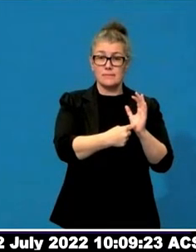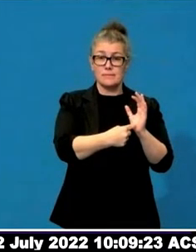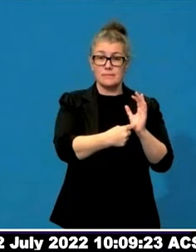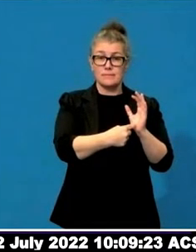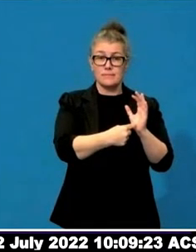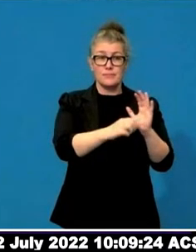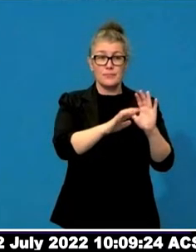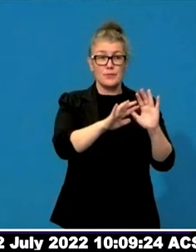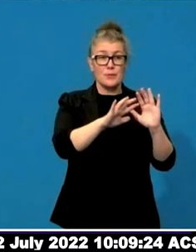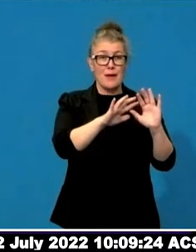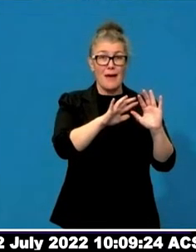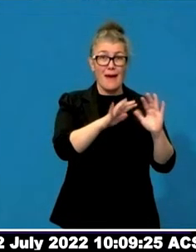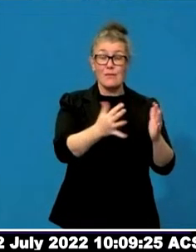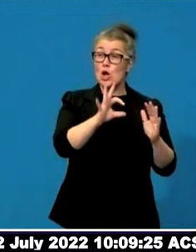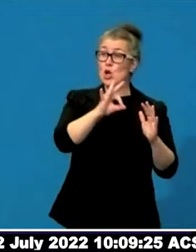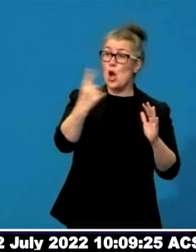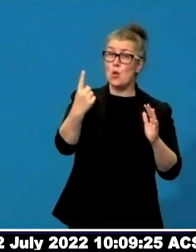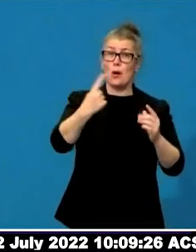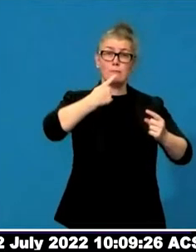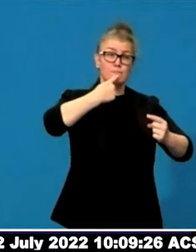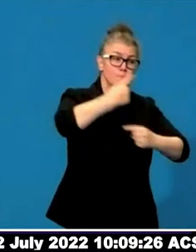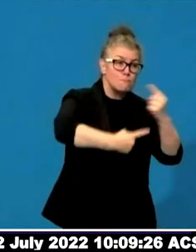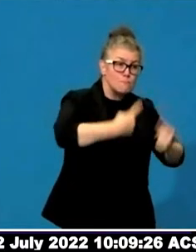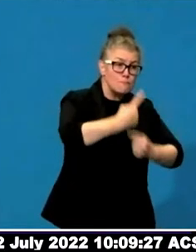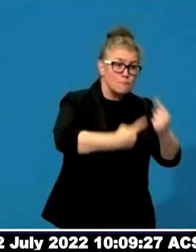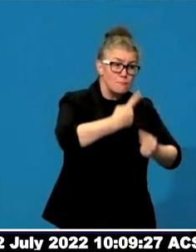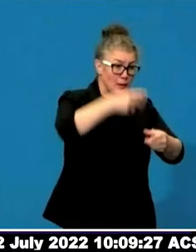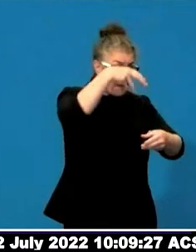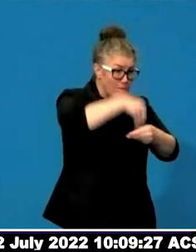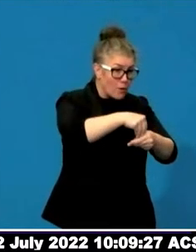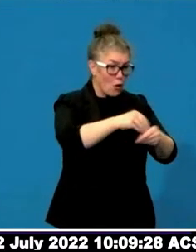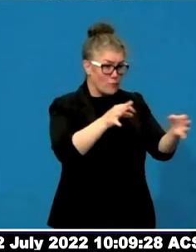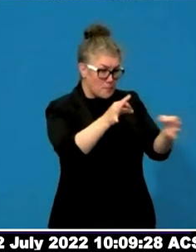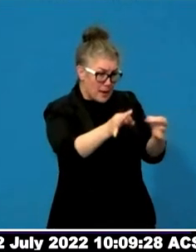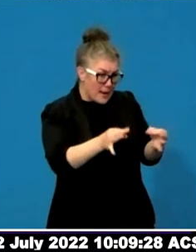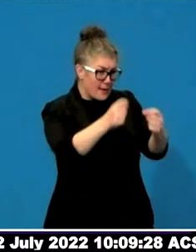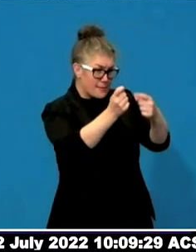and explain exactly what's in the plan and how you can use that money.